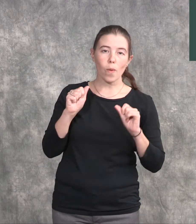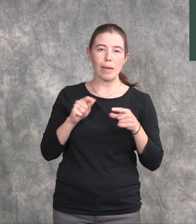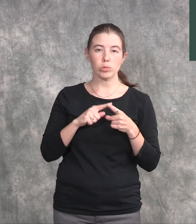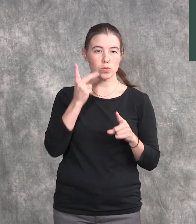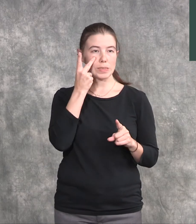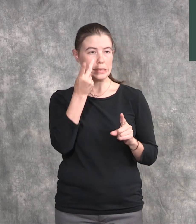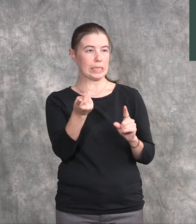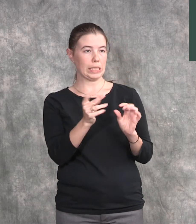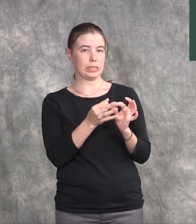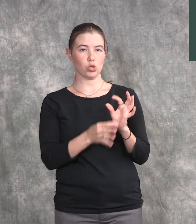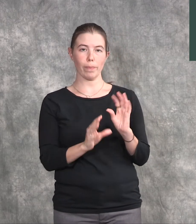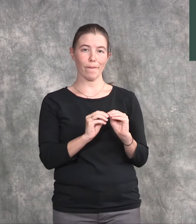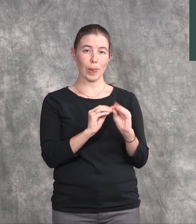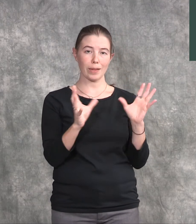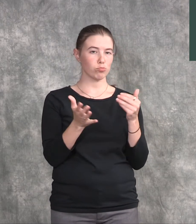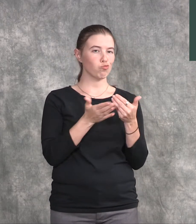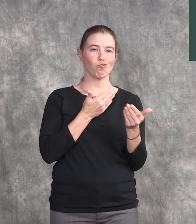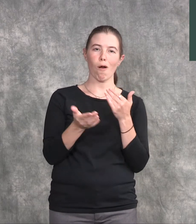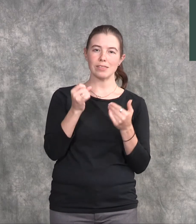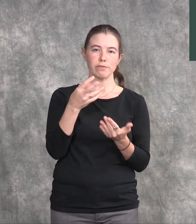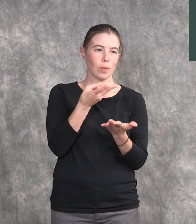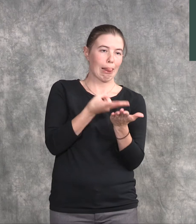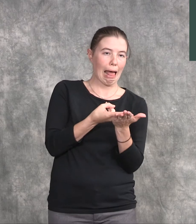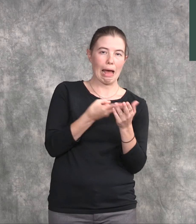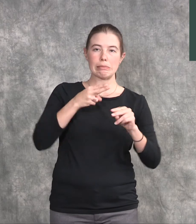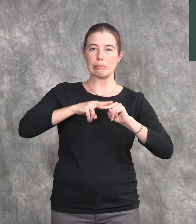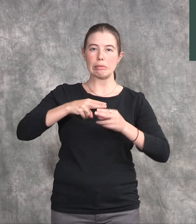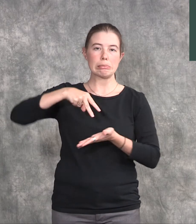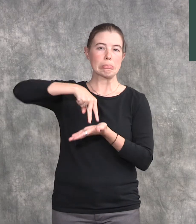You must also be able to see the interpreter clearly, regardless